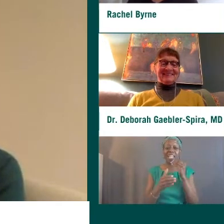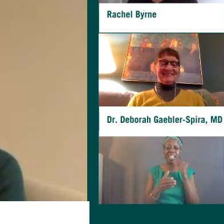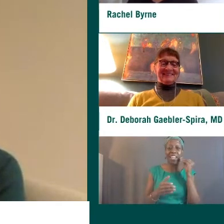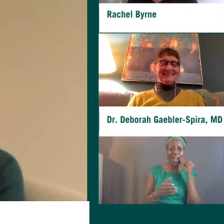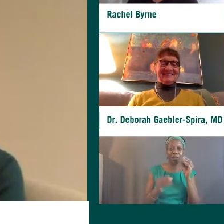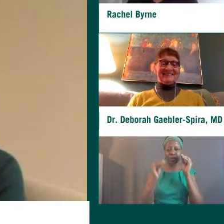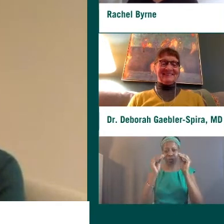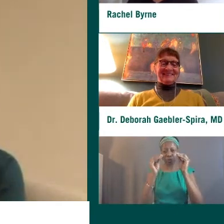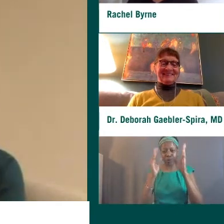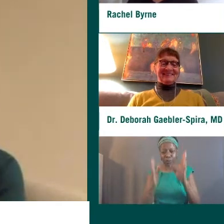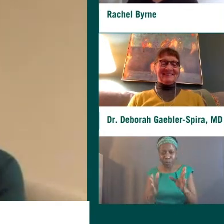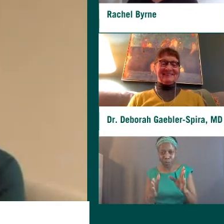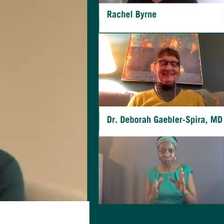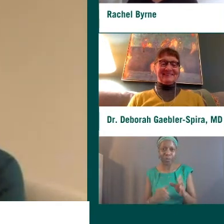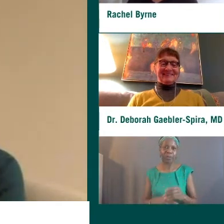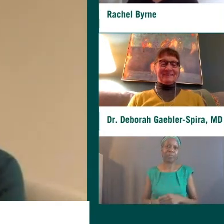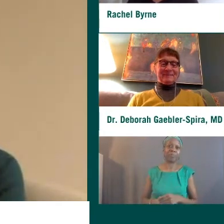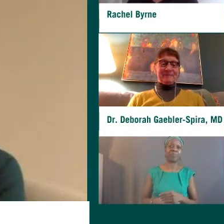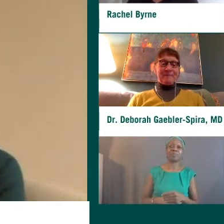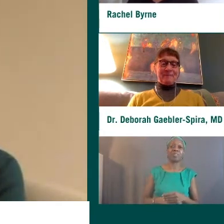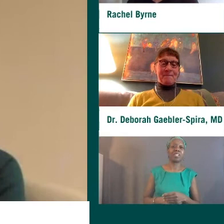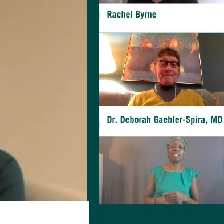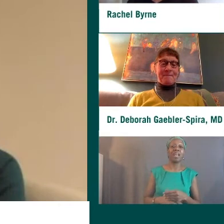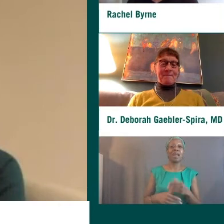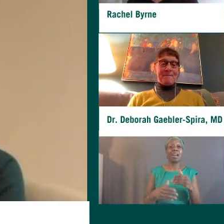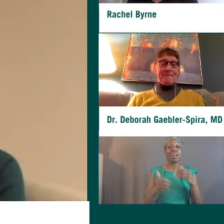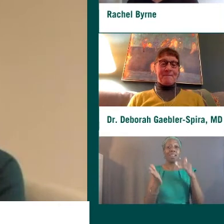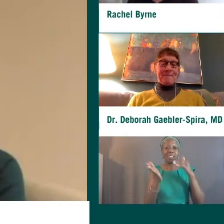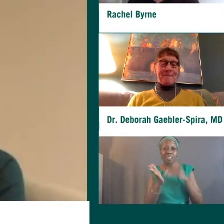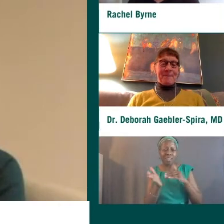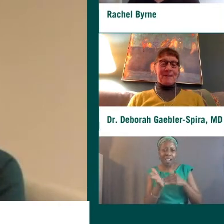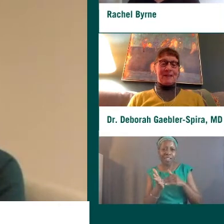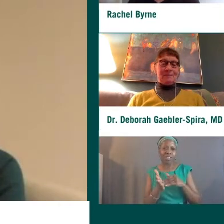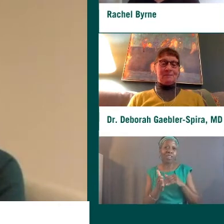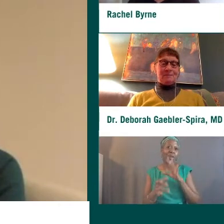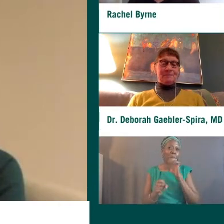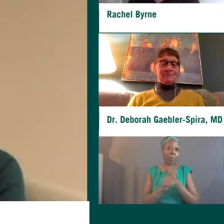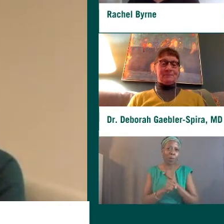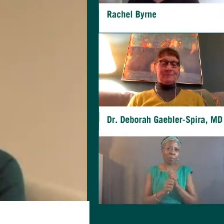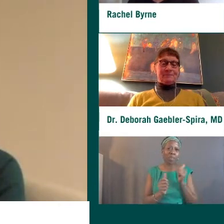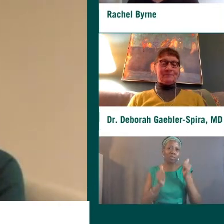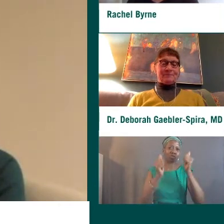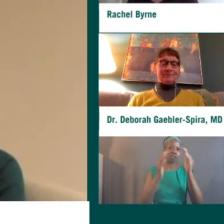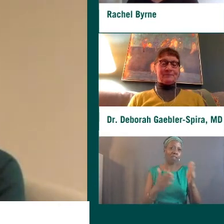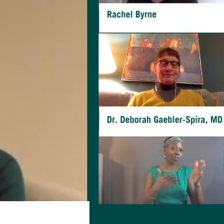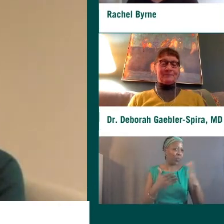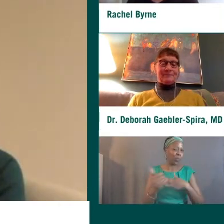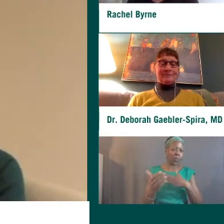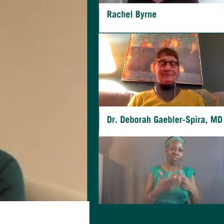And we're focusing on trying to make things as much normal as possible.